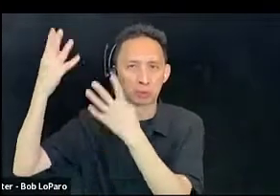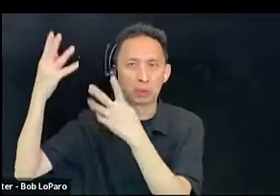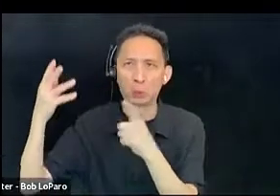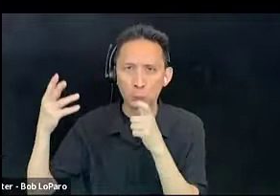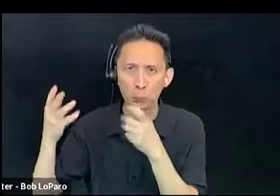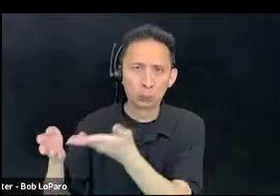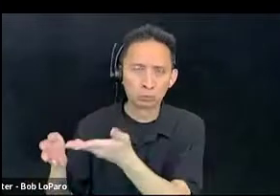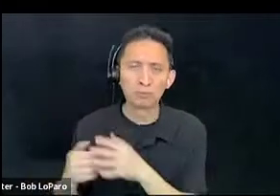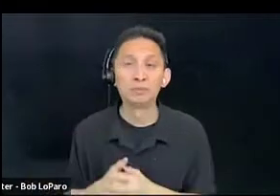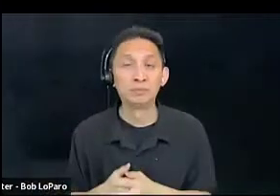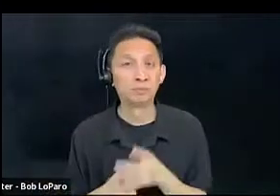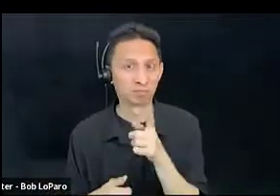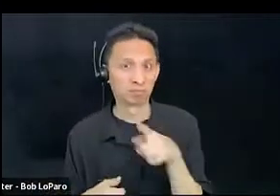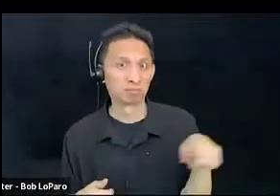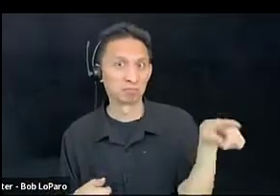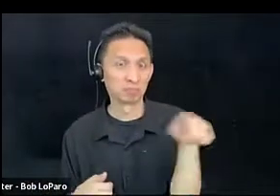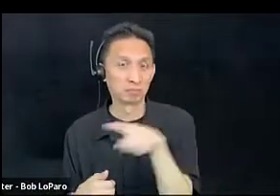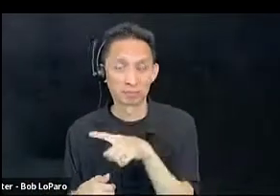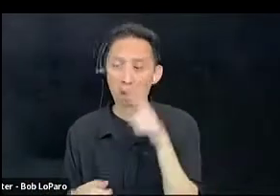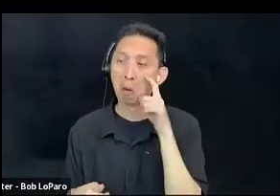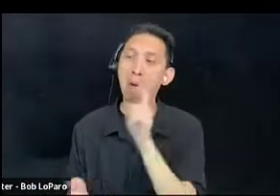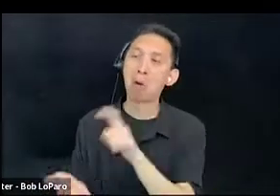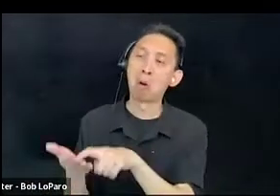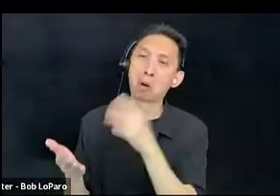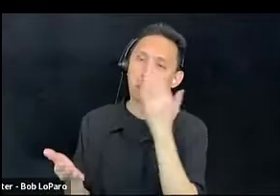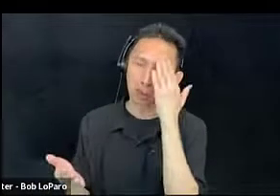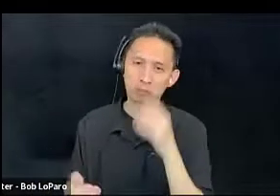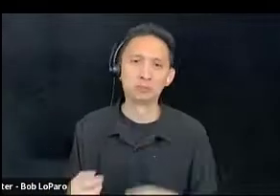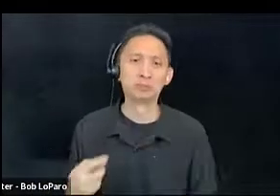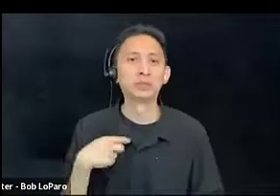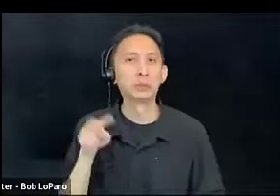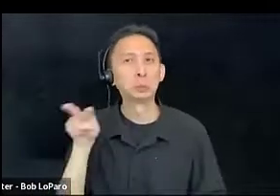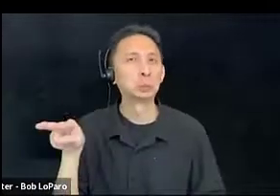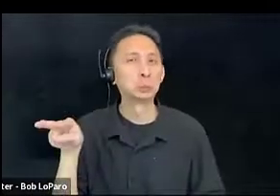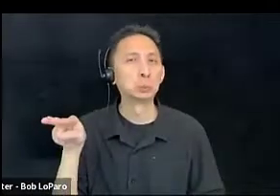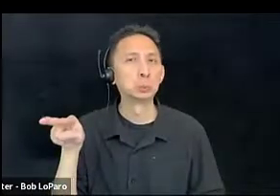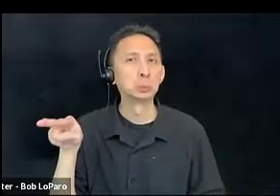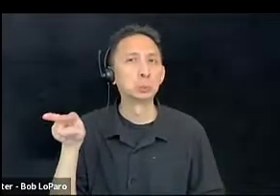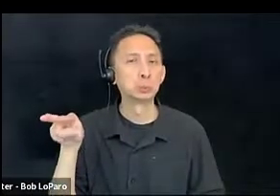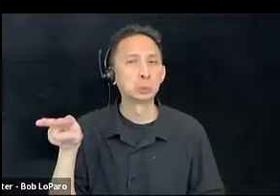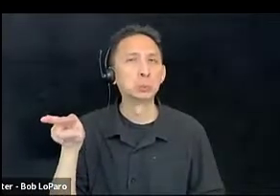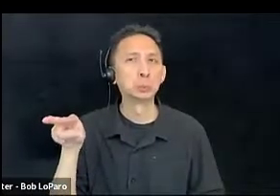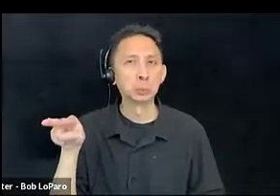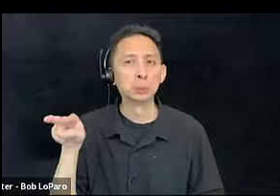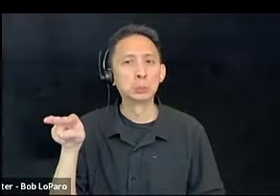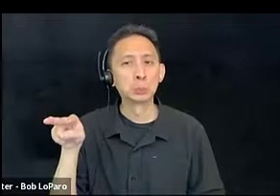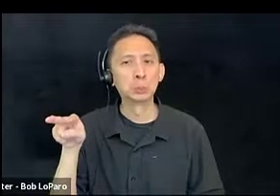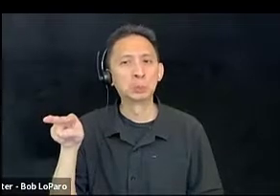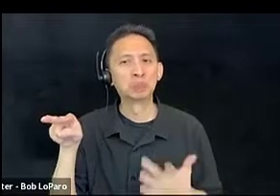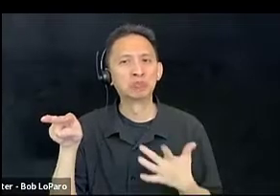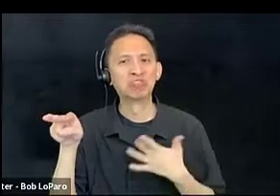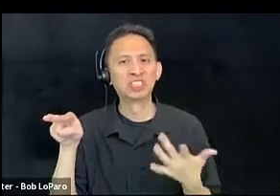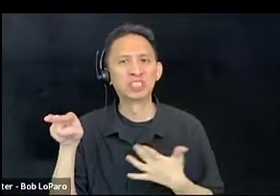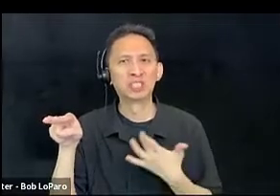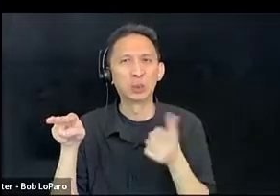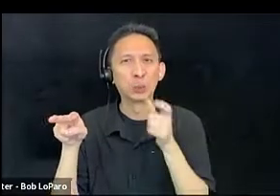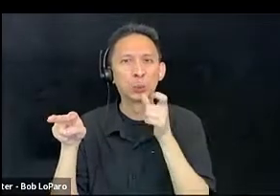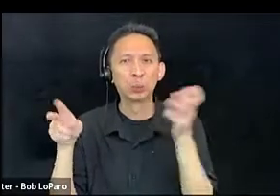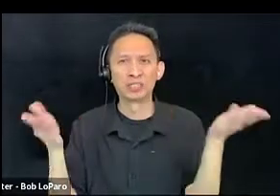kind of the range of people who's here and I'm just kind of scanning it and getting a really nice sense of the very diverse group